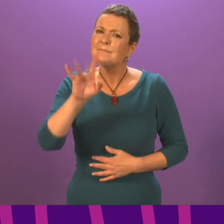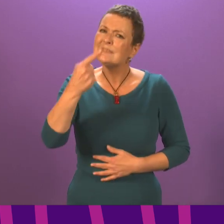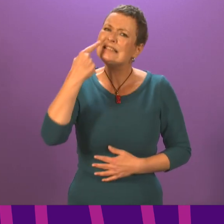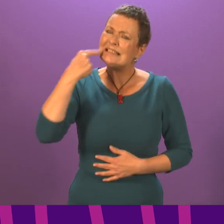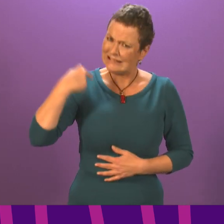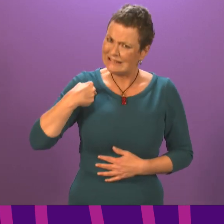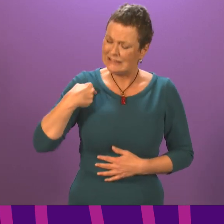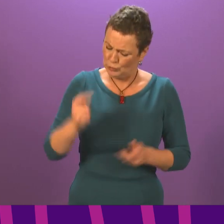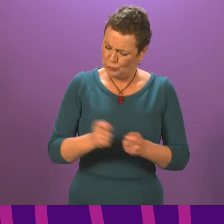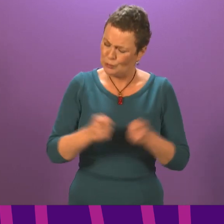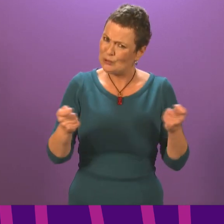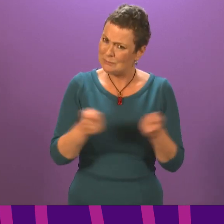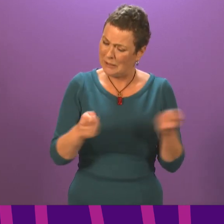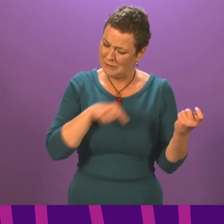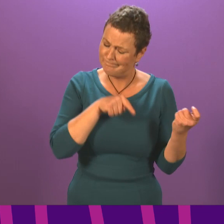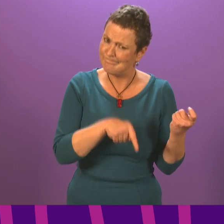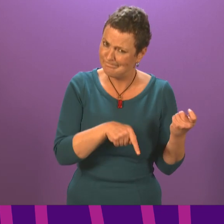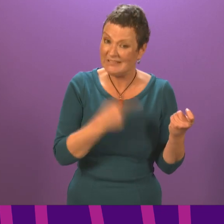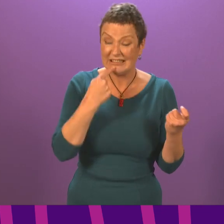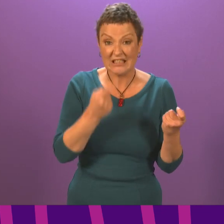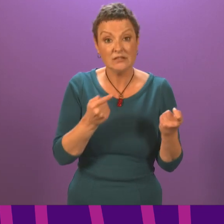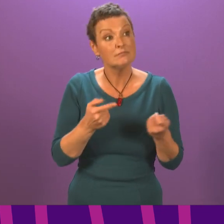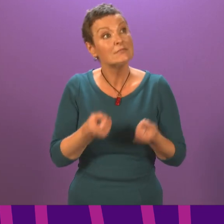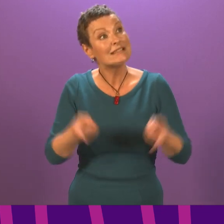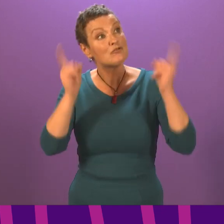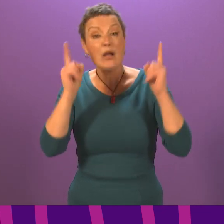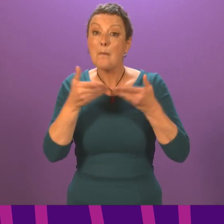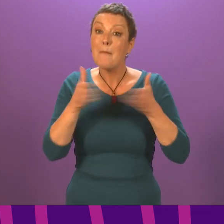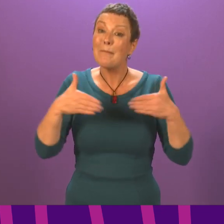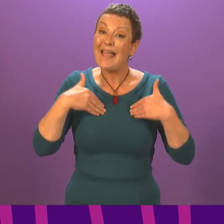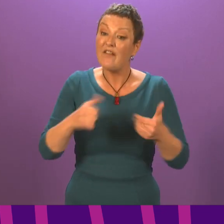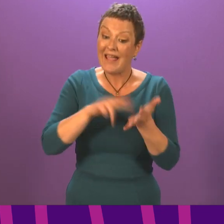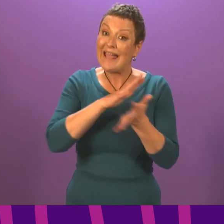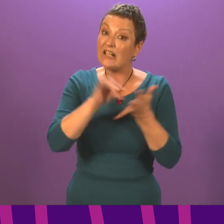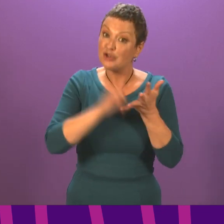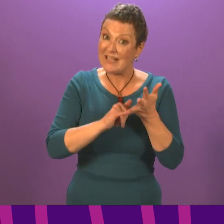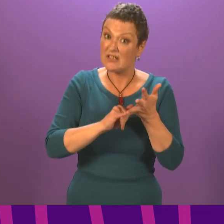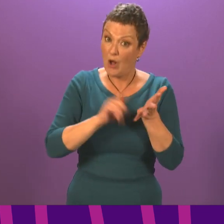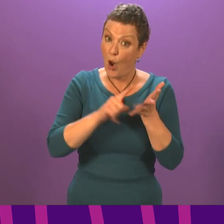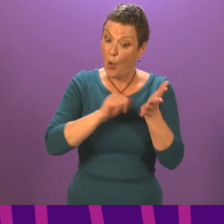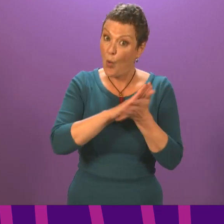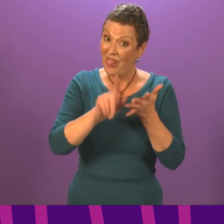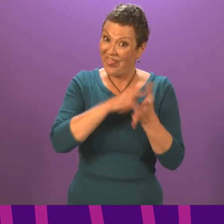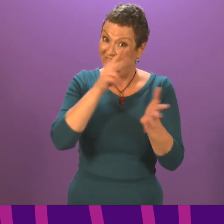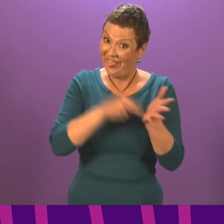the advice that was provided to the Scottish Government by the director of public health for NHS Lothian regarding the city of Edinburgh prior to last week’s decision was